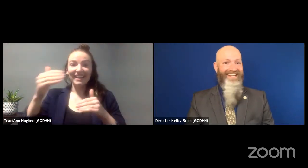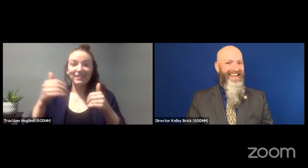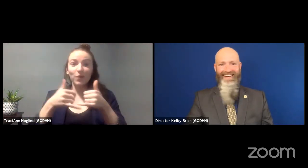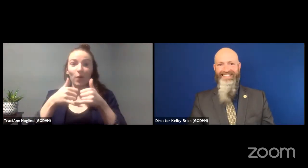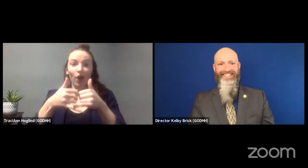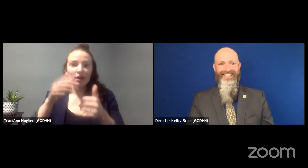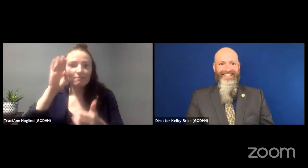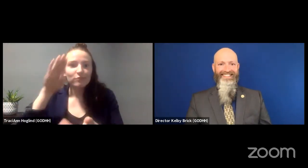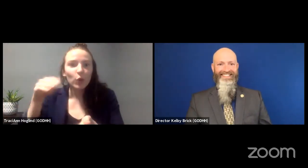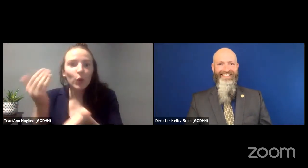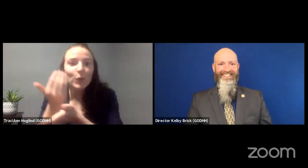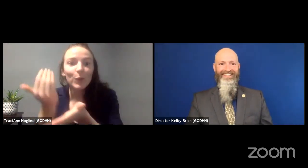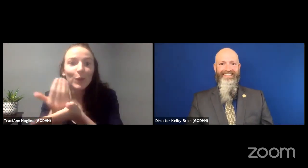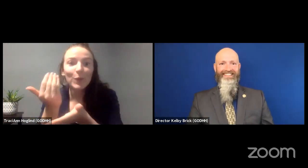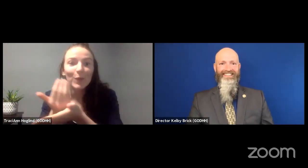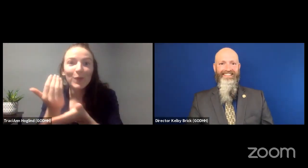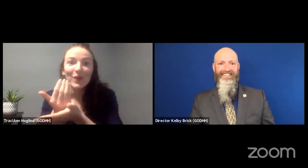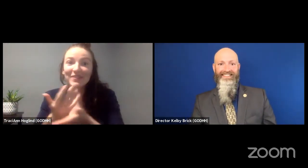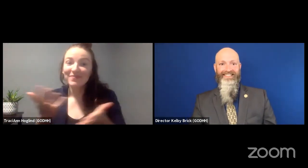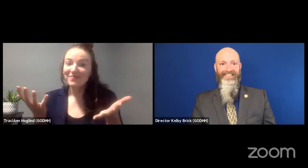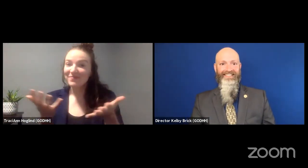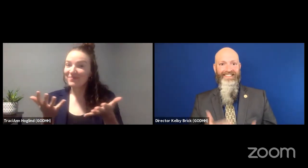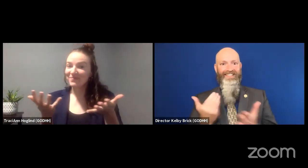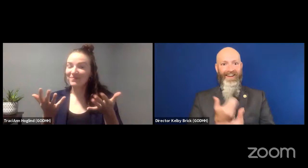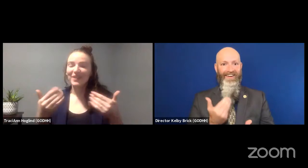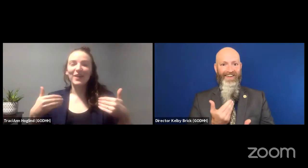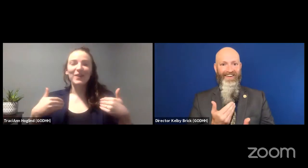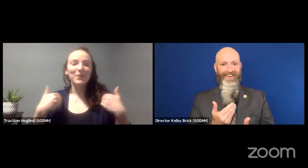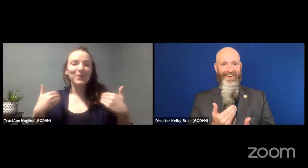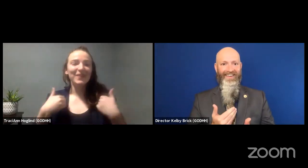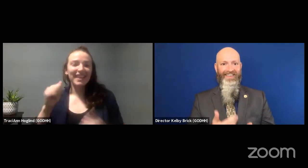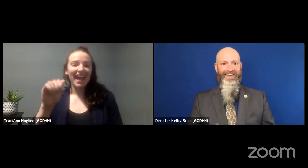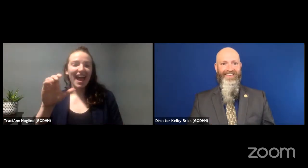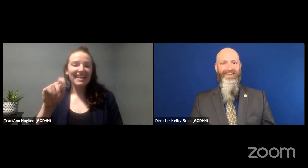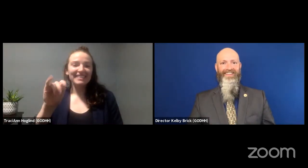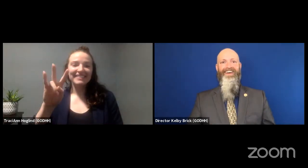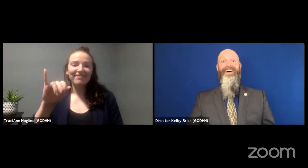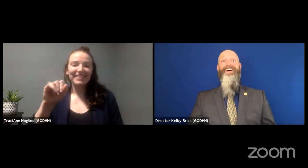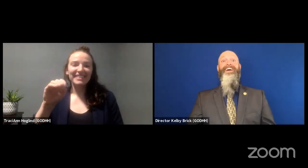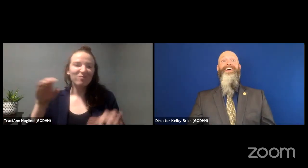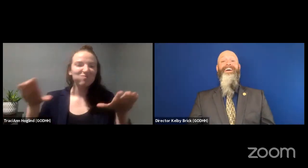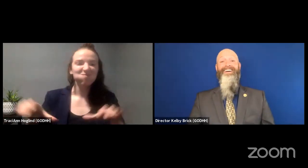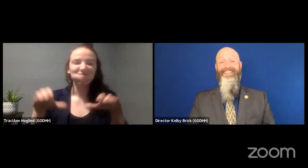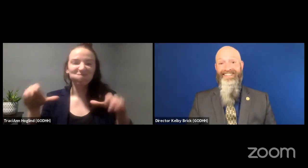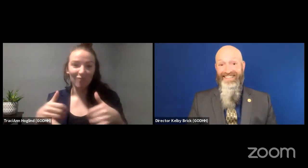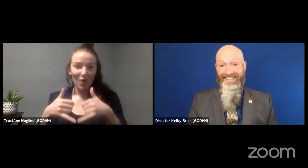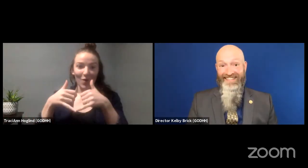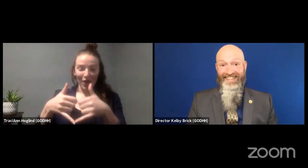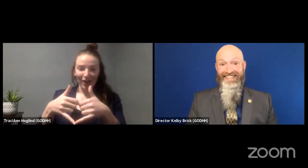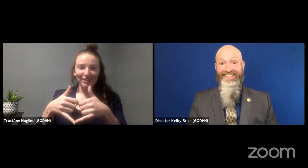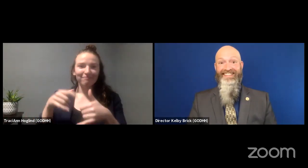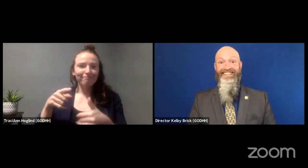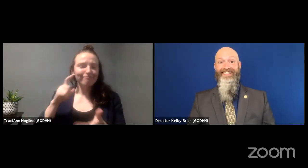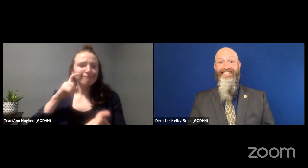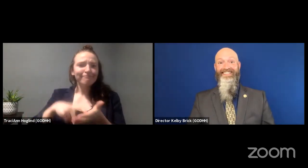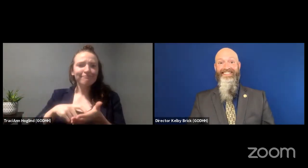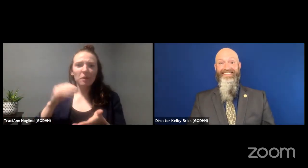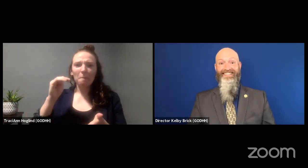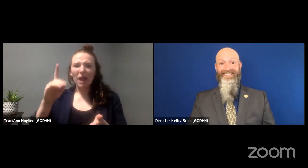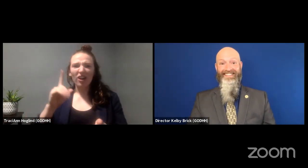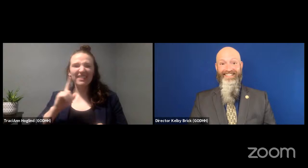for the next award. The next award is a new award this year. This is our youth activism